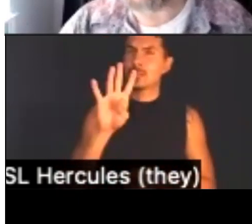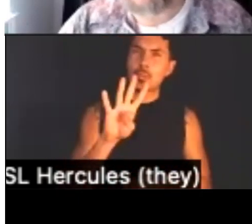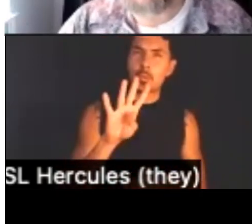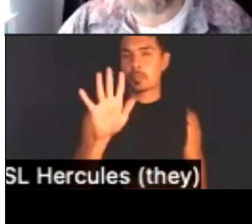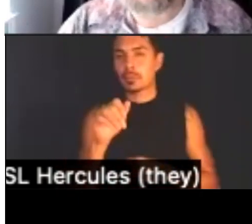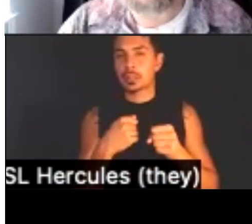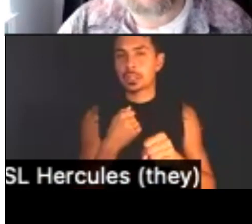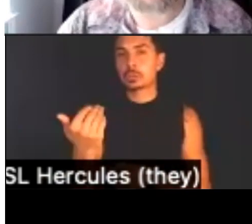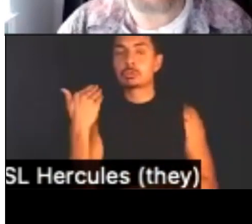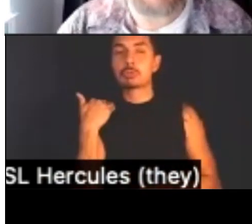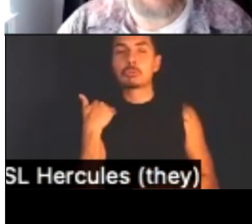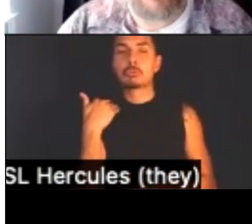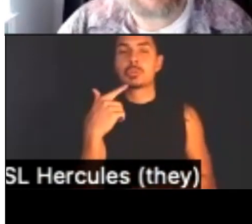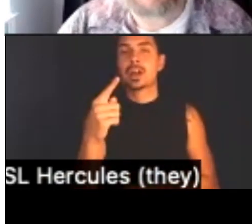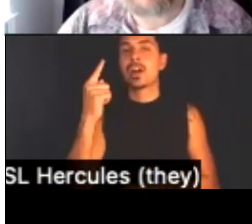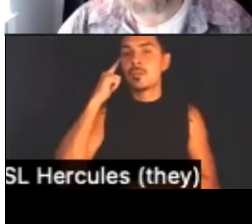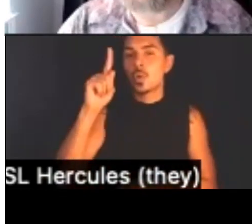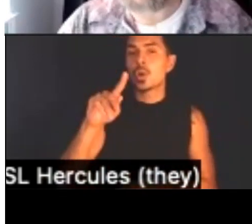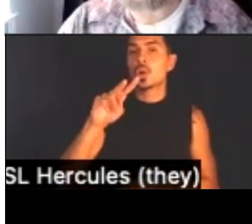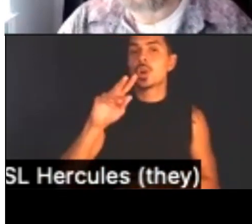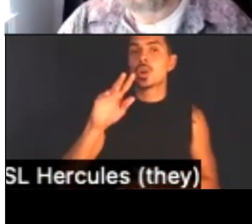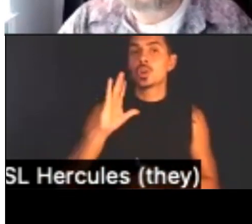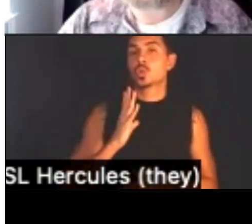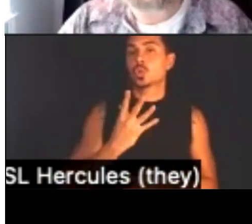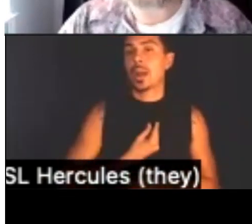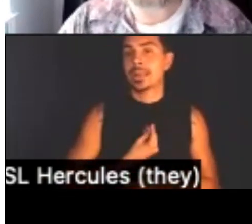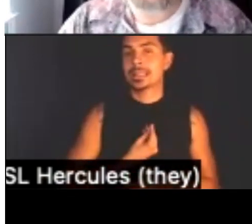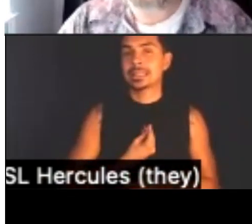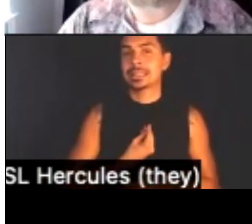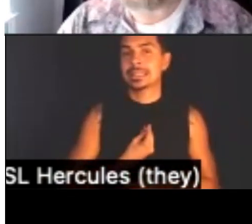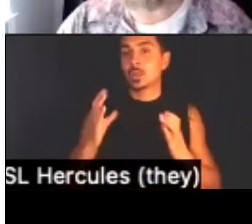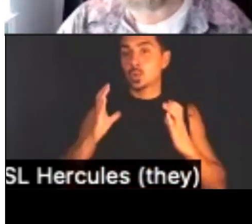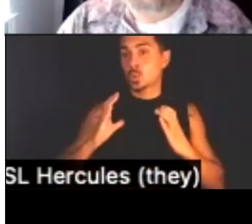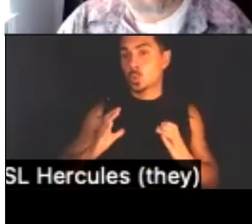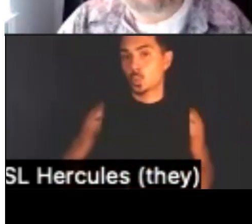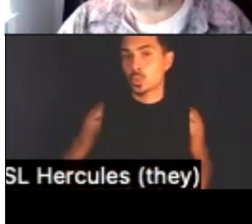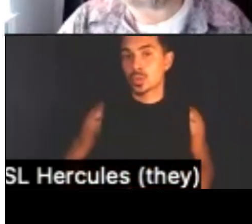It's intended for trans consumers, but it reminds trans consumers of their rights